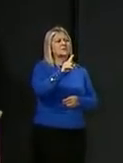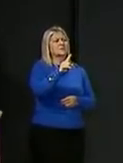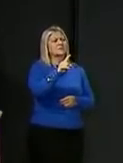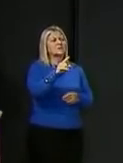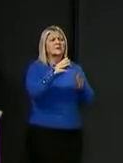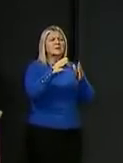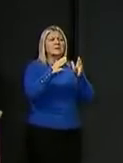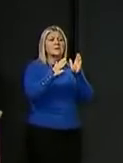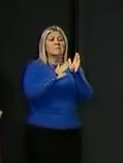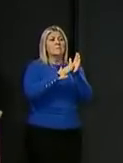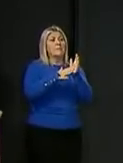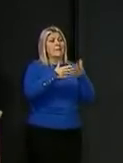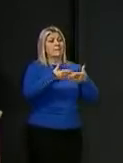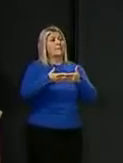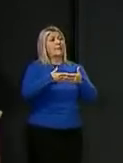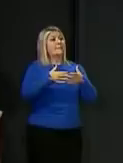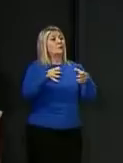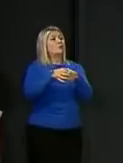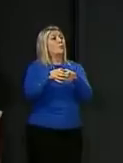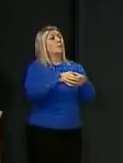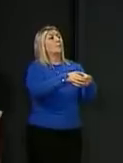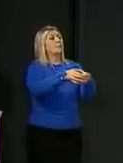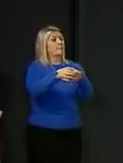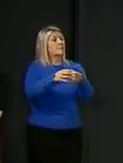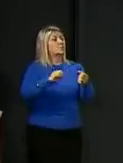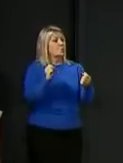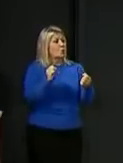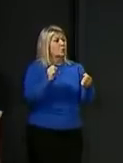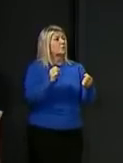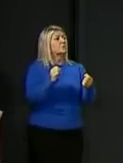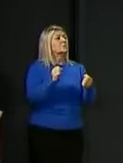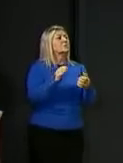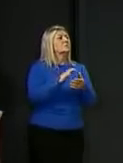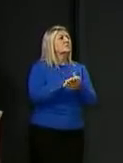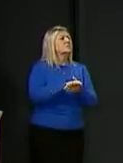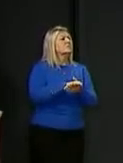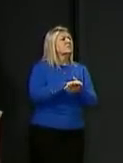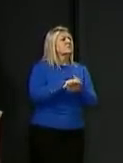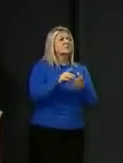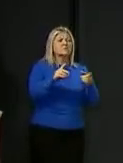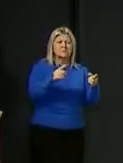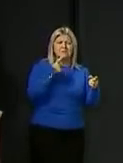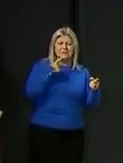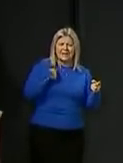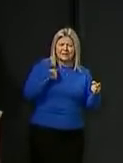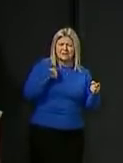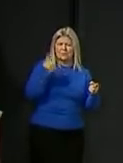groups. When we accurately described what the rules are yesterday, you said that they sounded